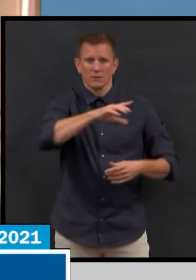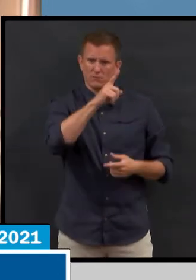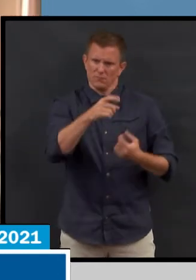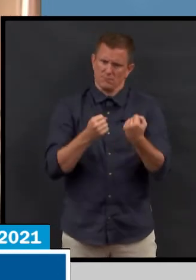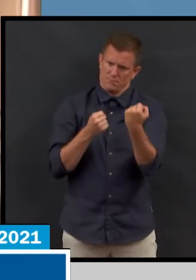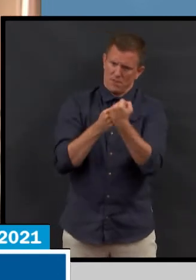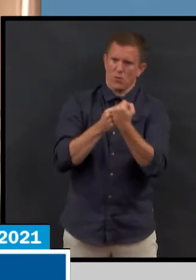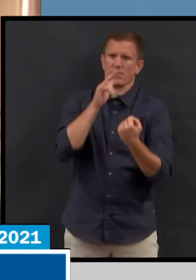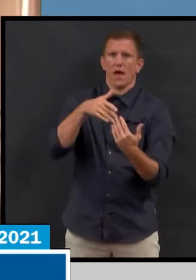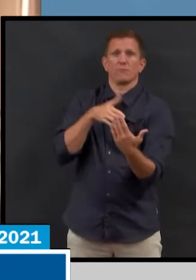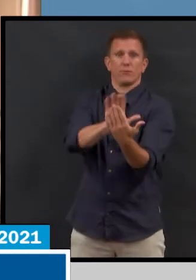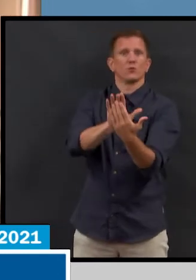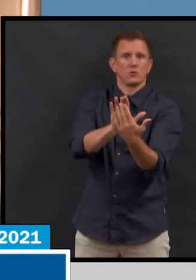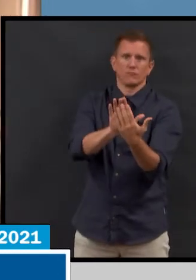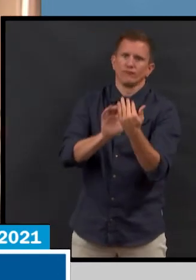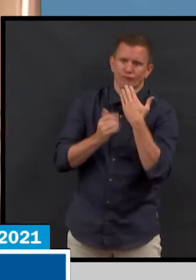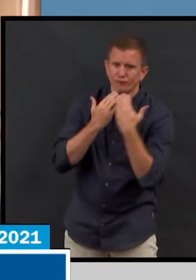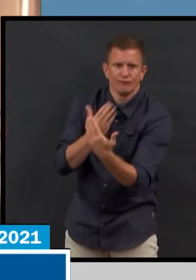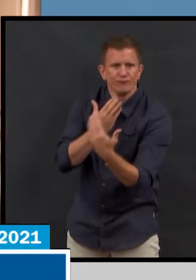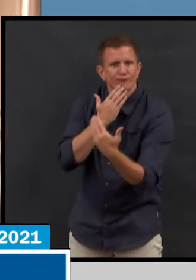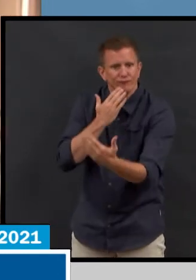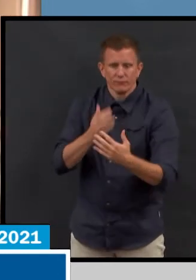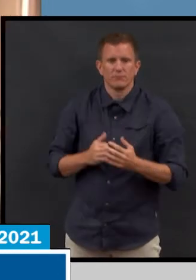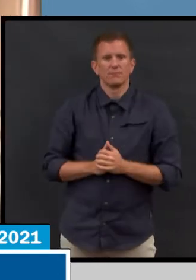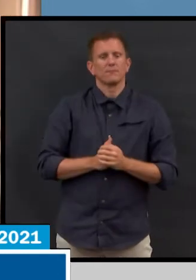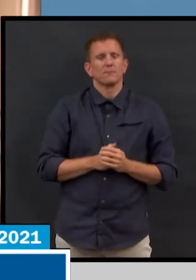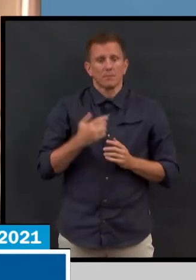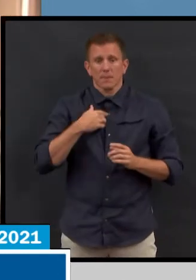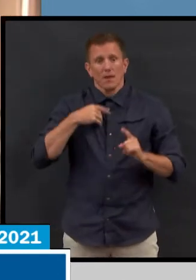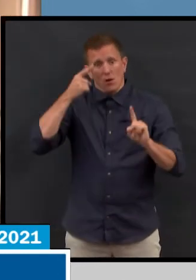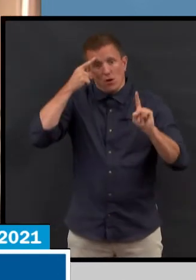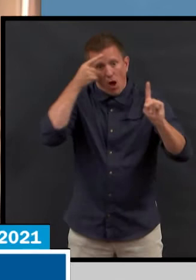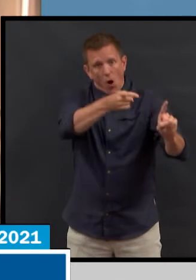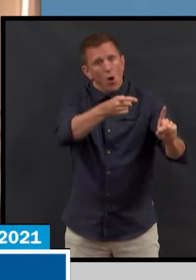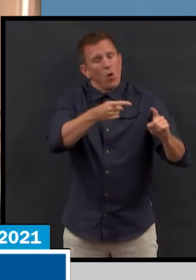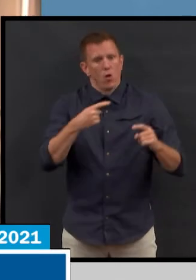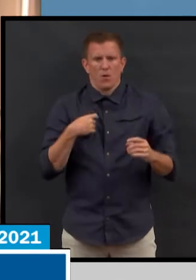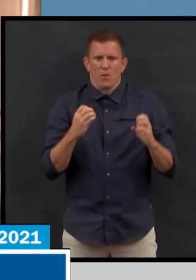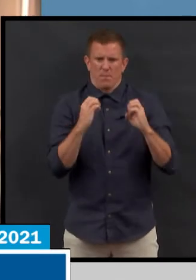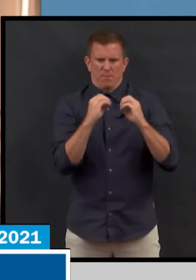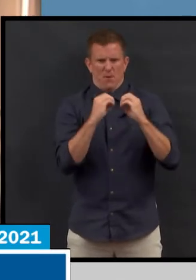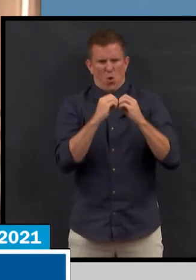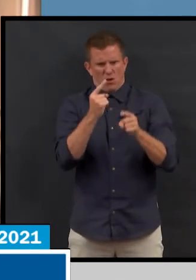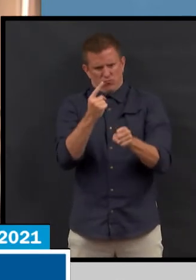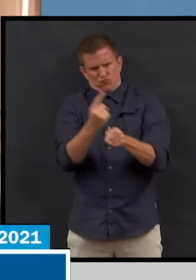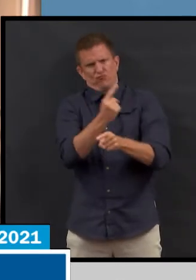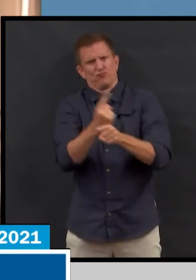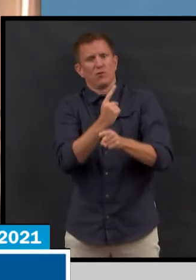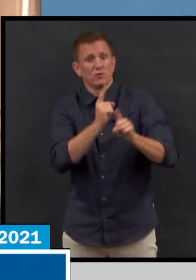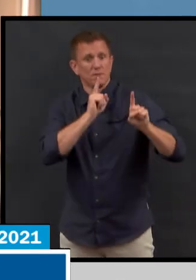get more appropriate response when applicable so we can free up officers to focus on these